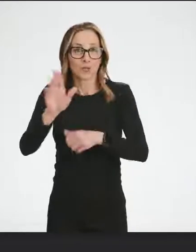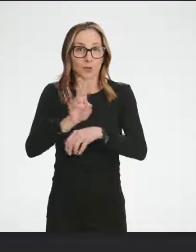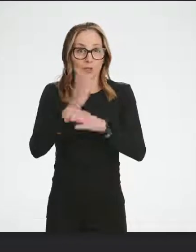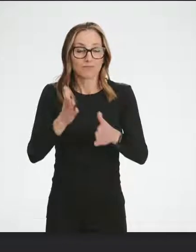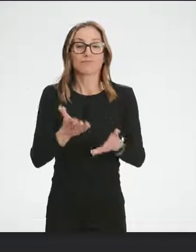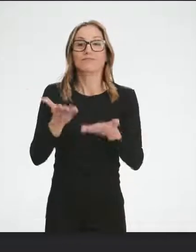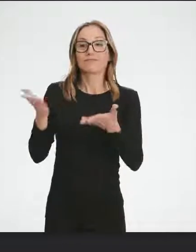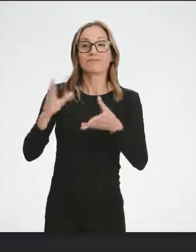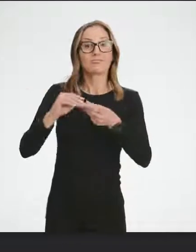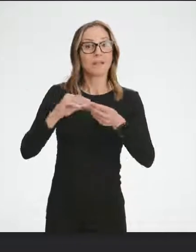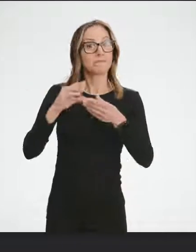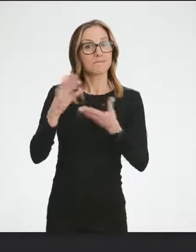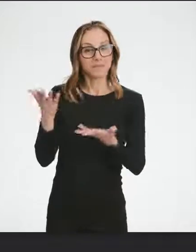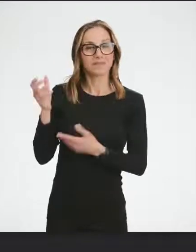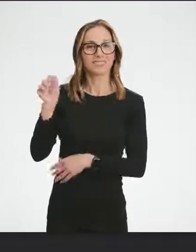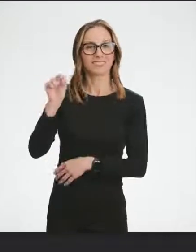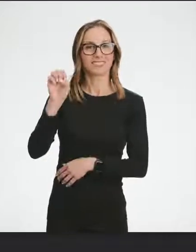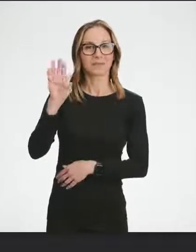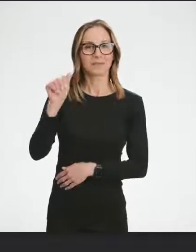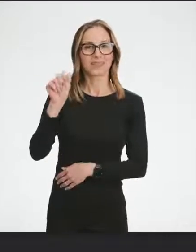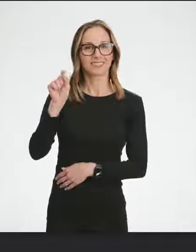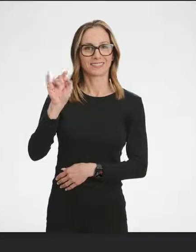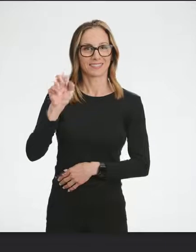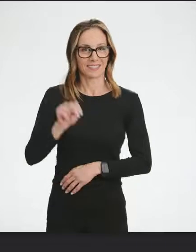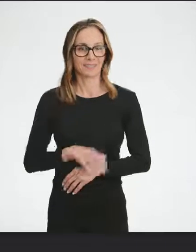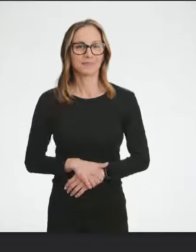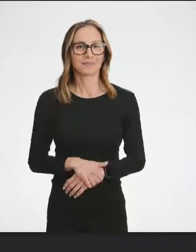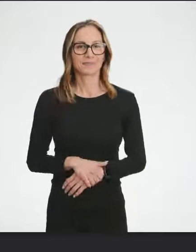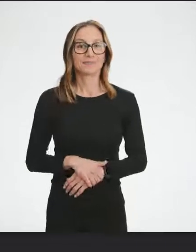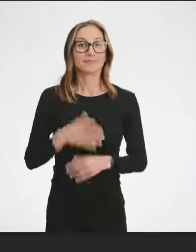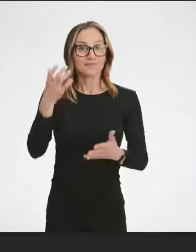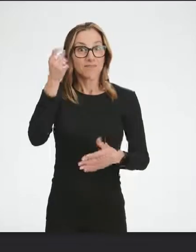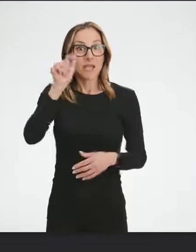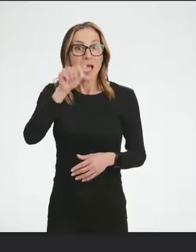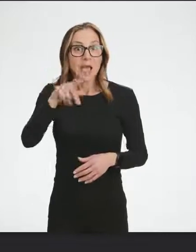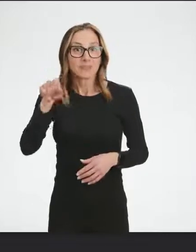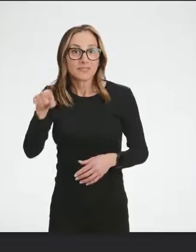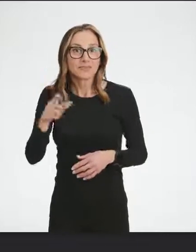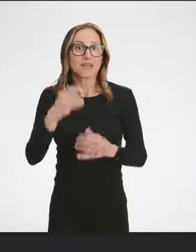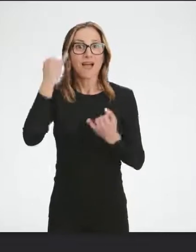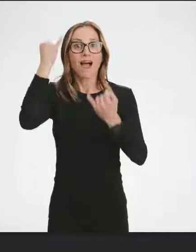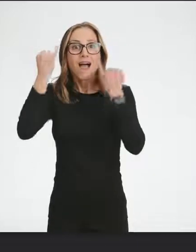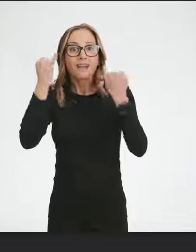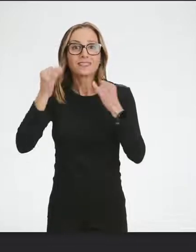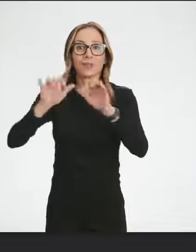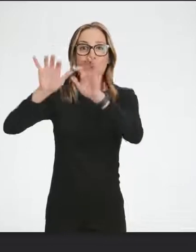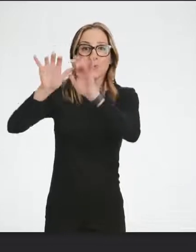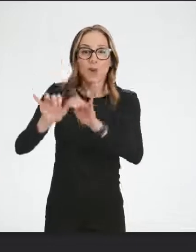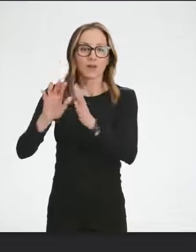Sebastien Marineau-Mes: Now, apps are about turning ideas, code, and APIs into user experiences.